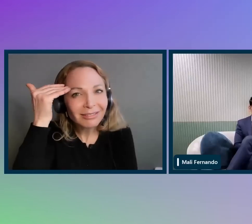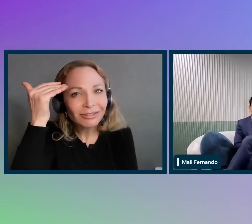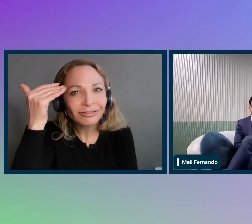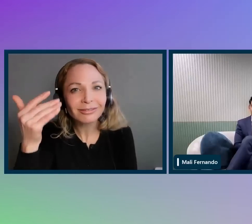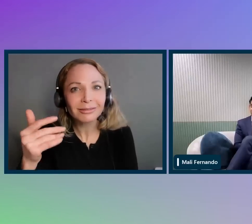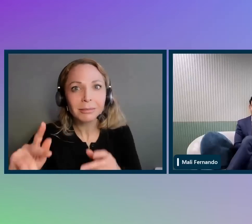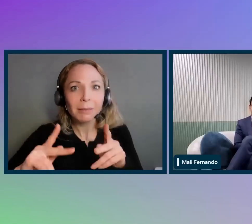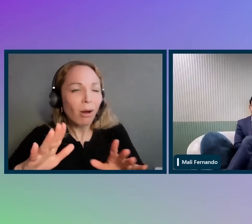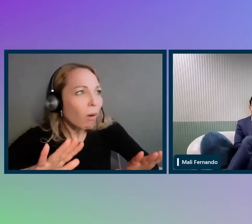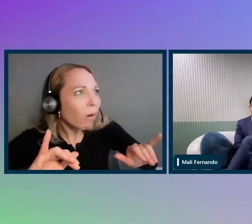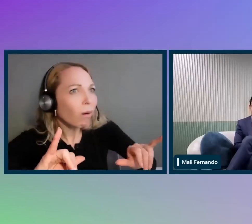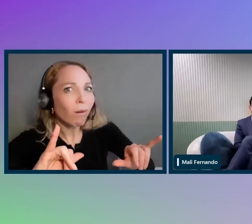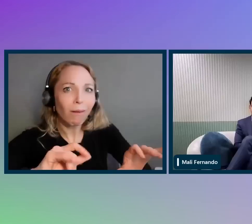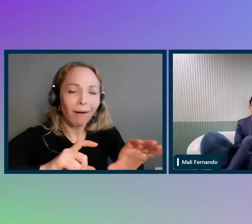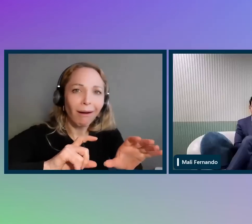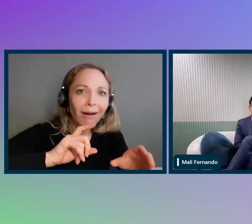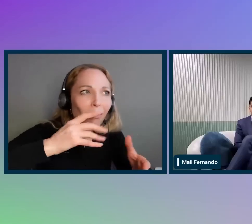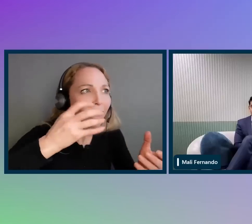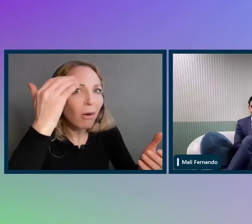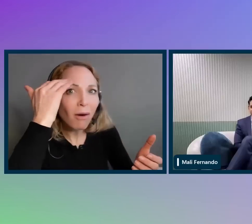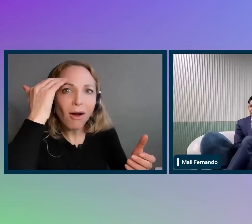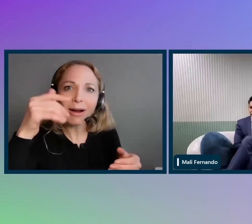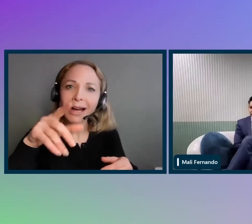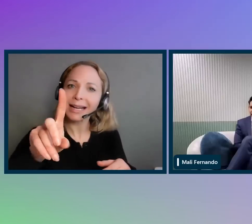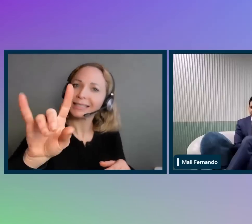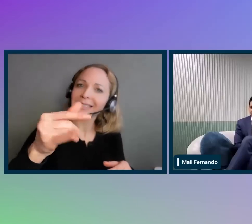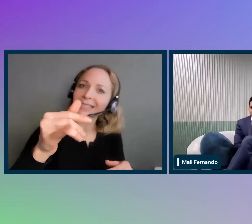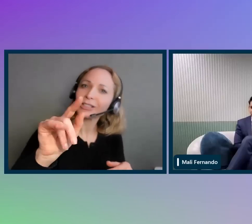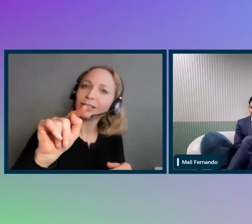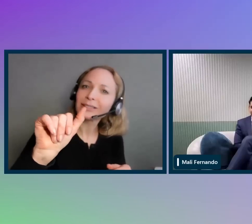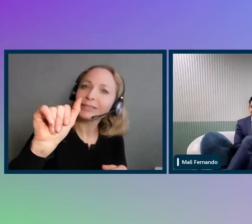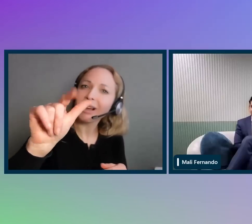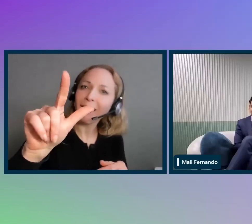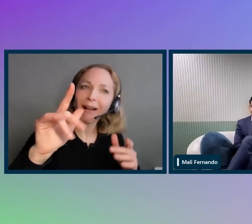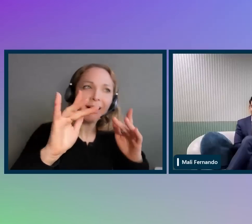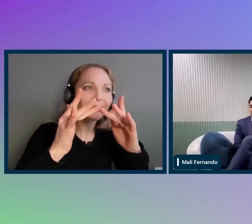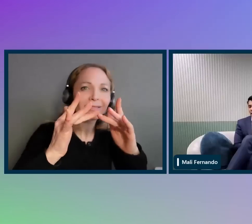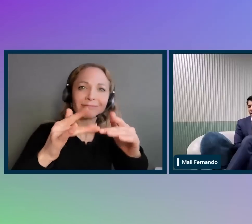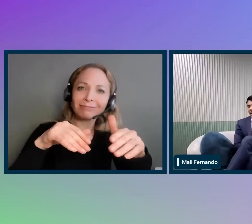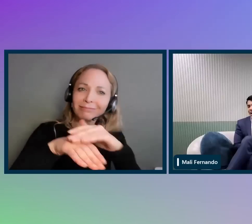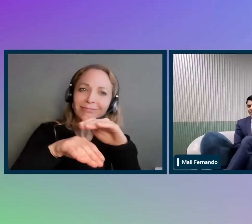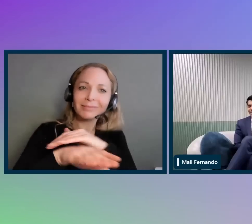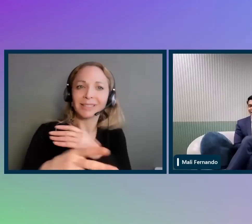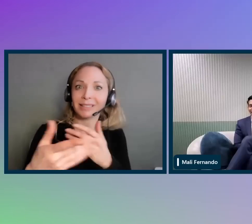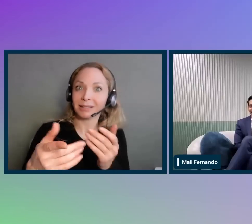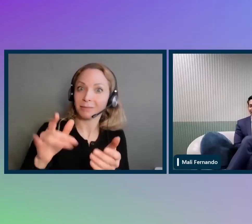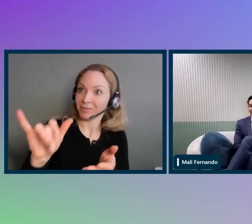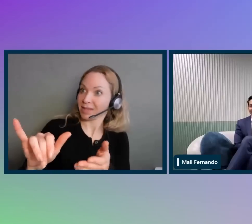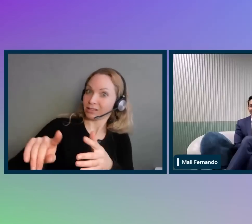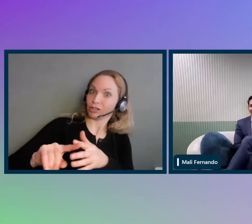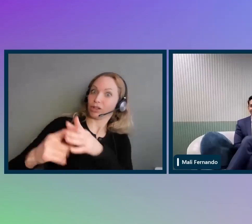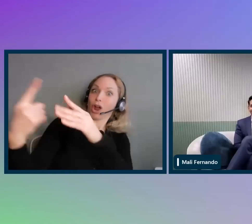Launch day was a very fun conversation on the finer details of 2.2, and it's great.